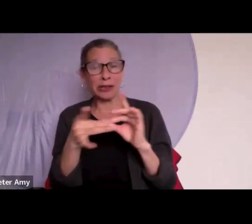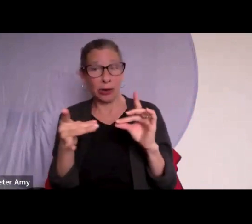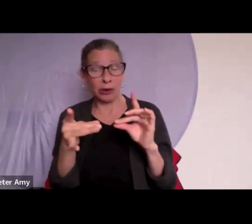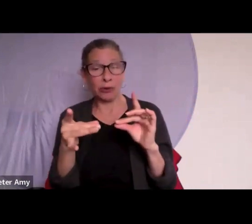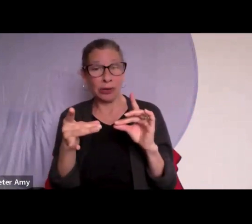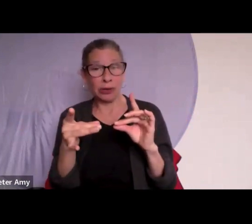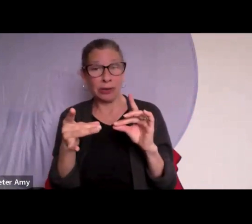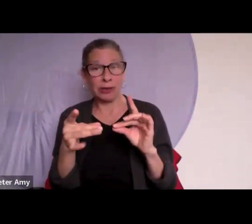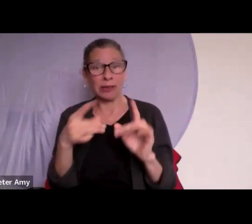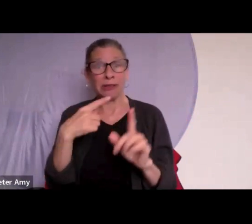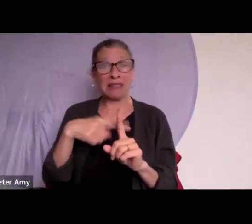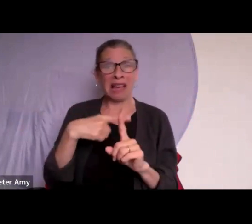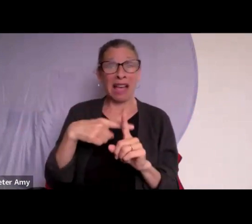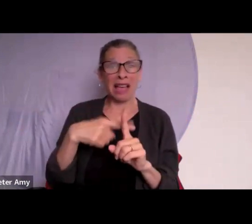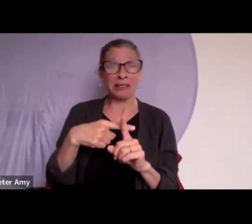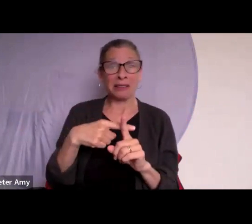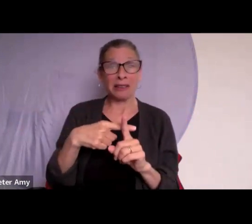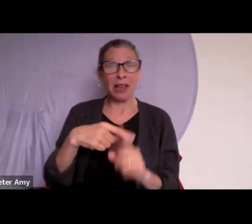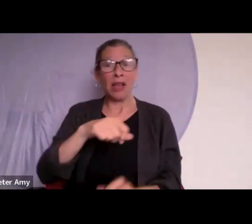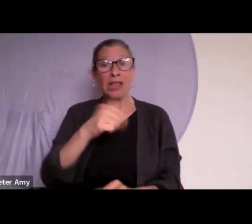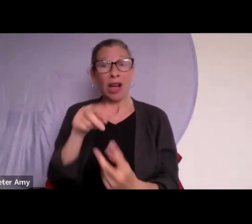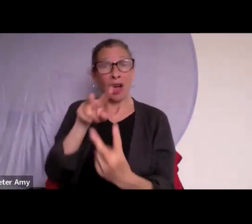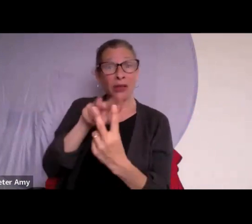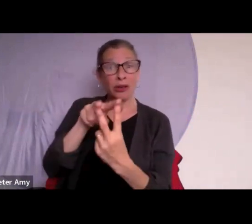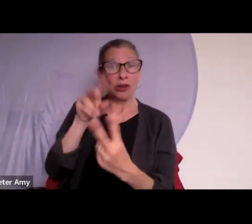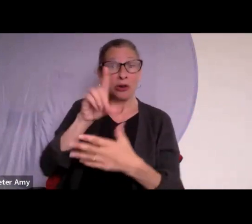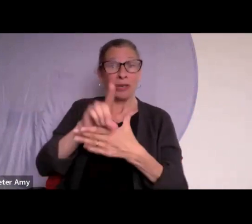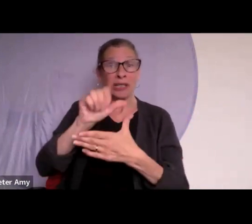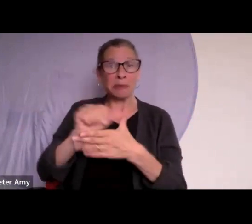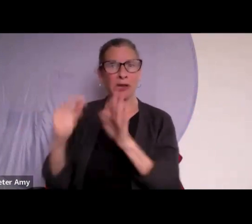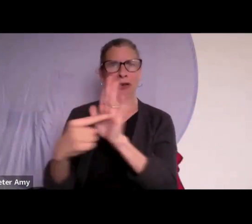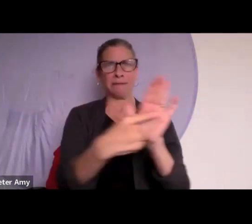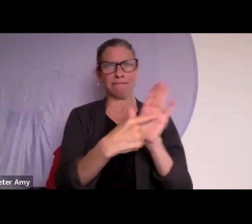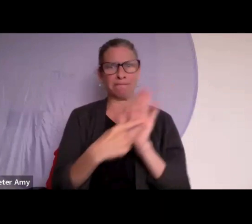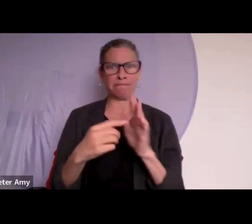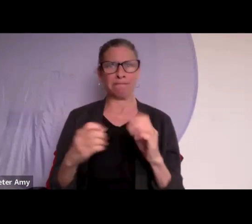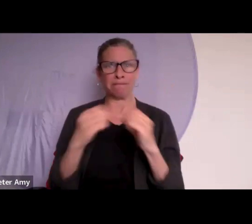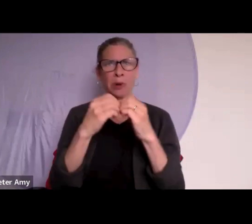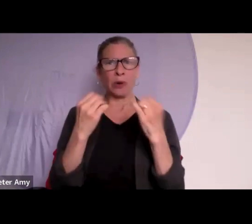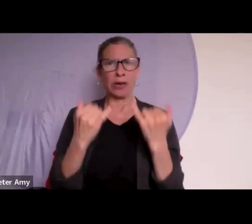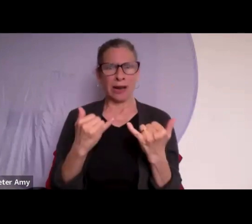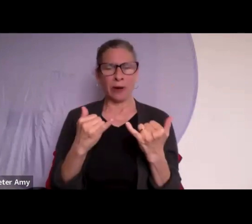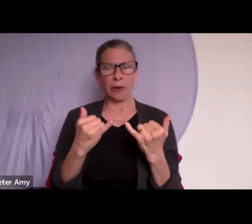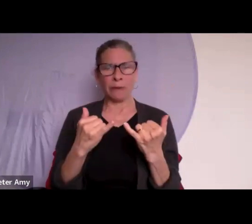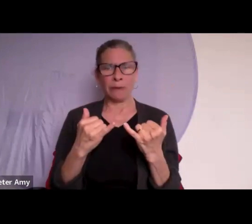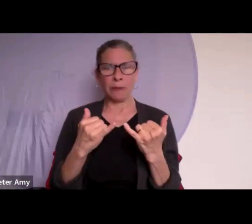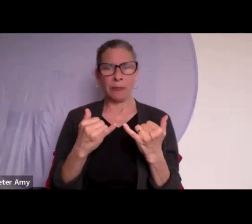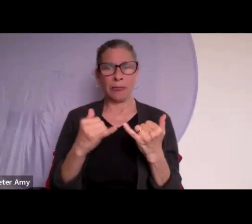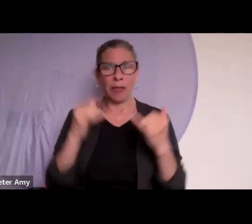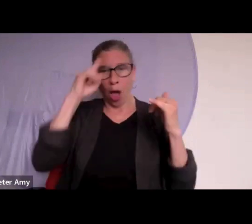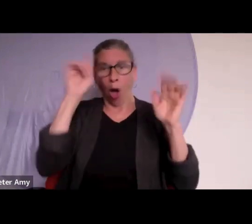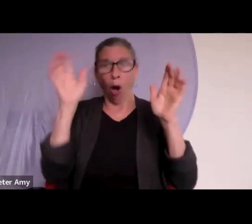I'm on this tangent, I mentioned, the other two disabilities that are highly represented are autism, seems to